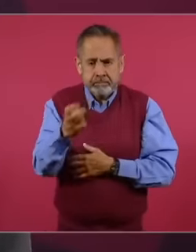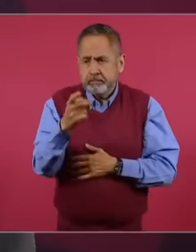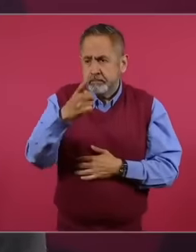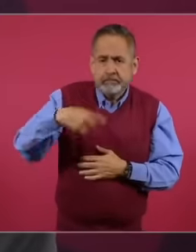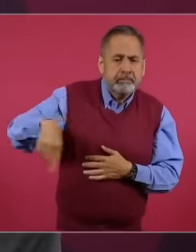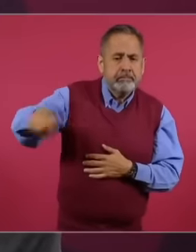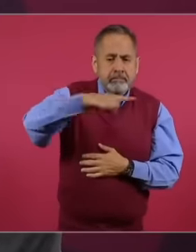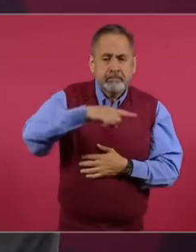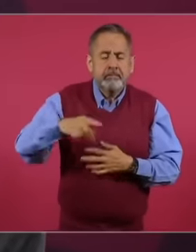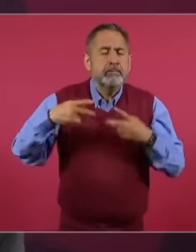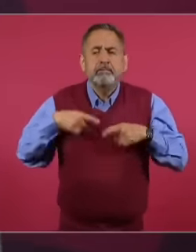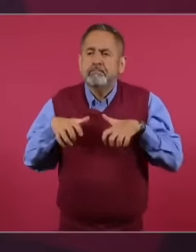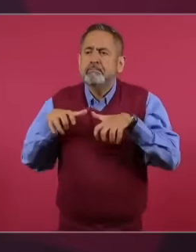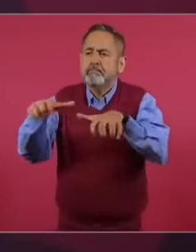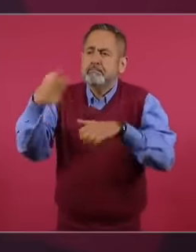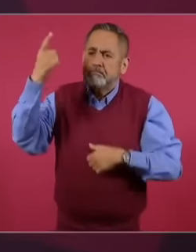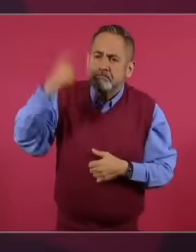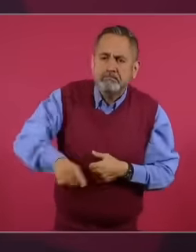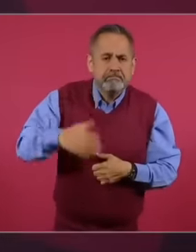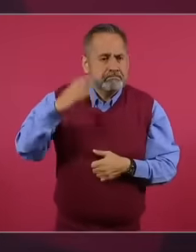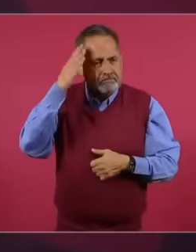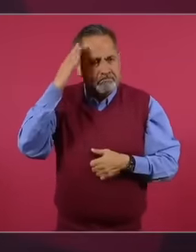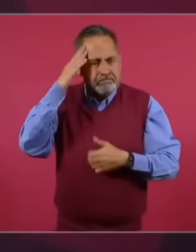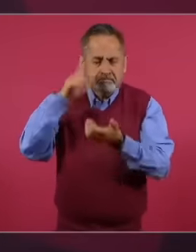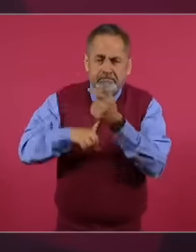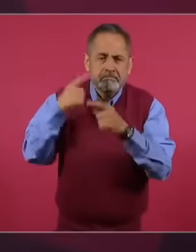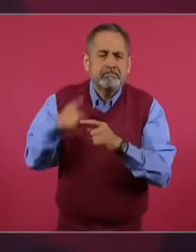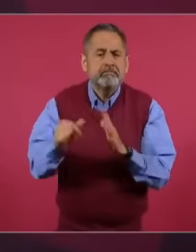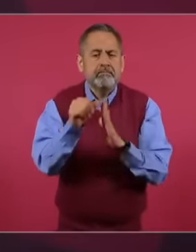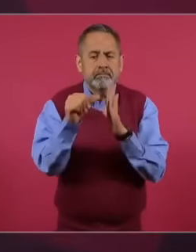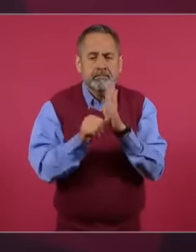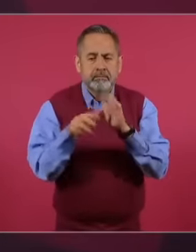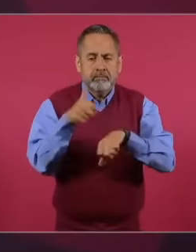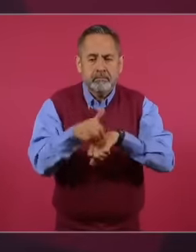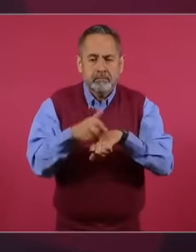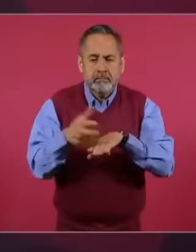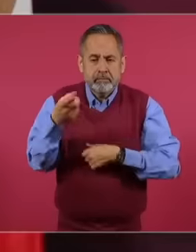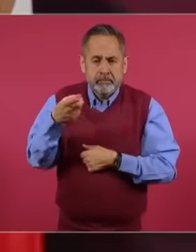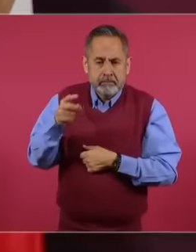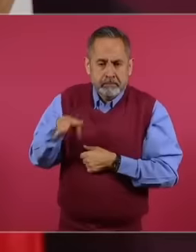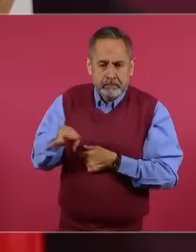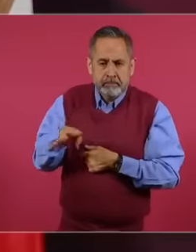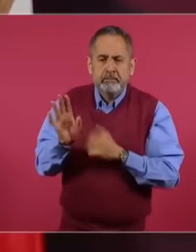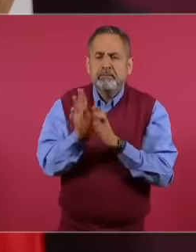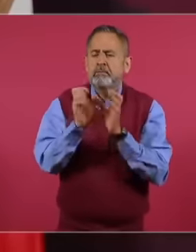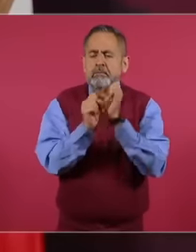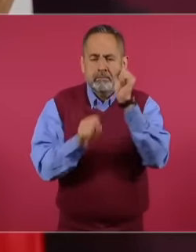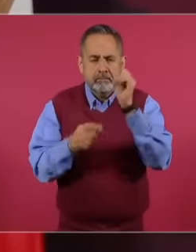and for the people who do not establish article 3 nu of our Constitution that the people